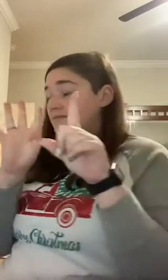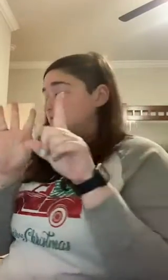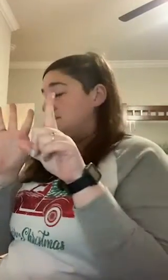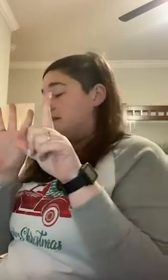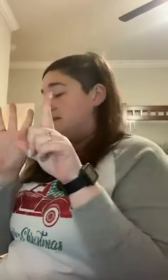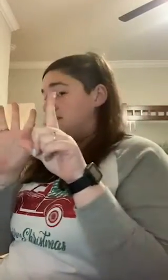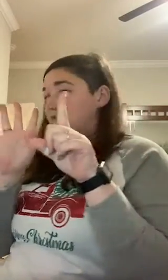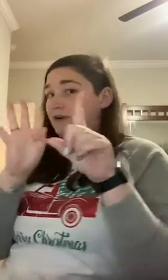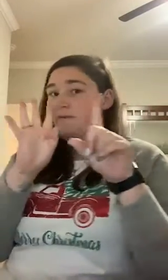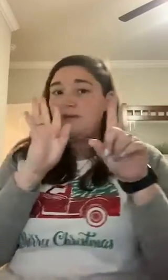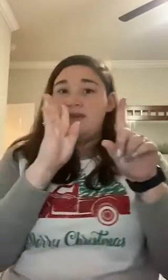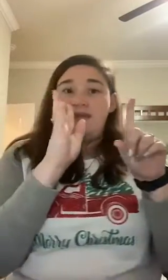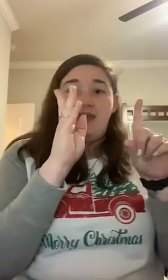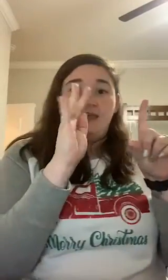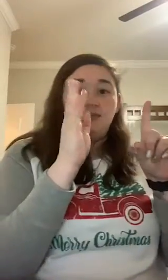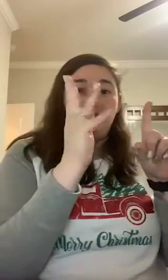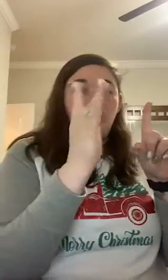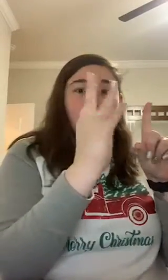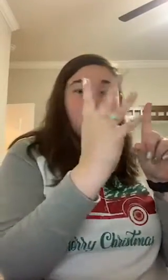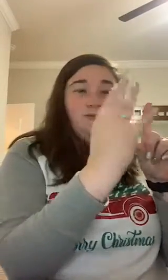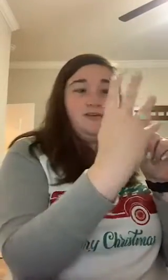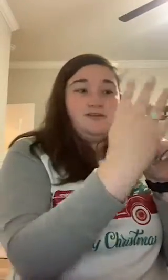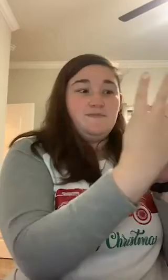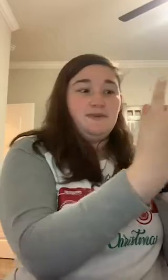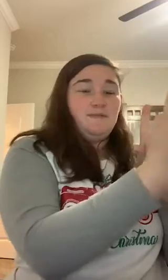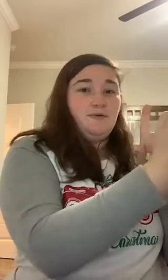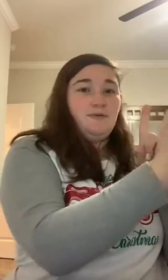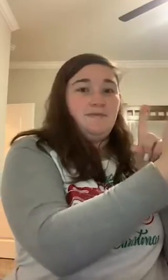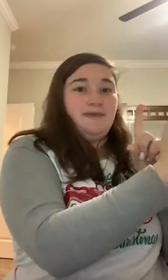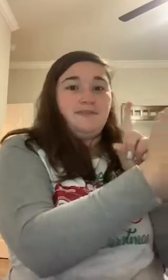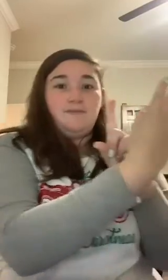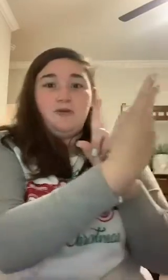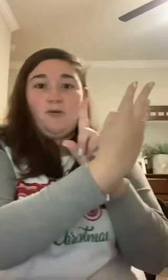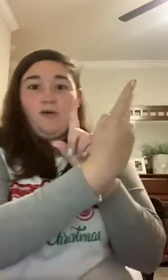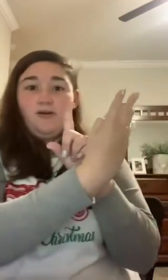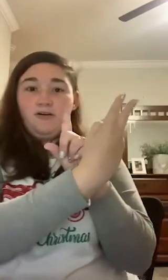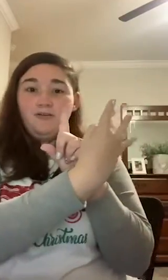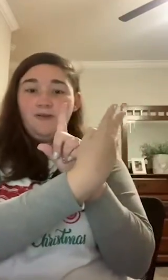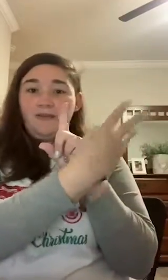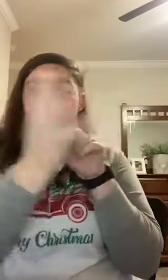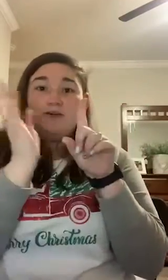it's about this far and you're going to wiggle the people and make them go all the way around